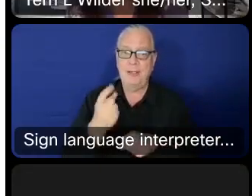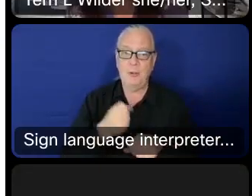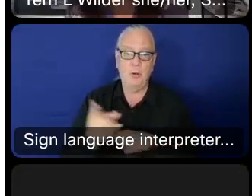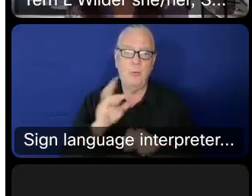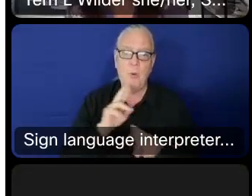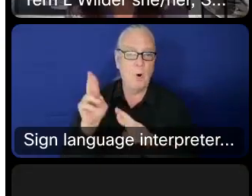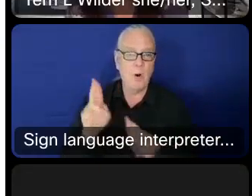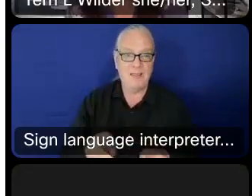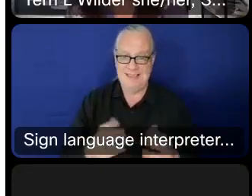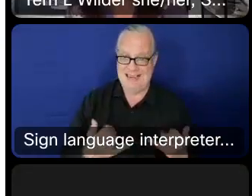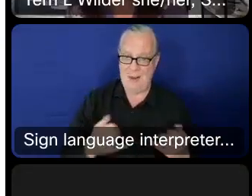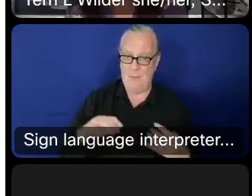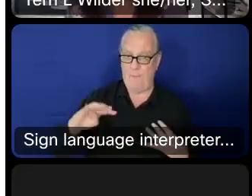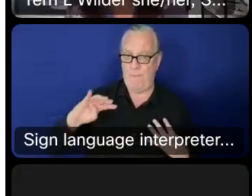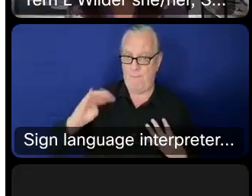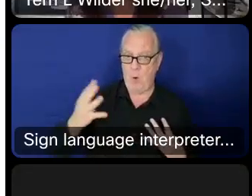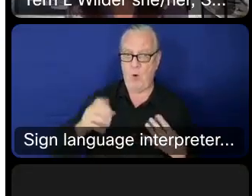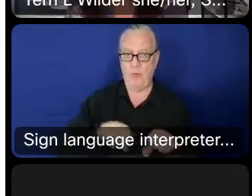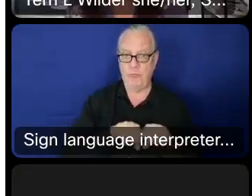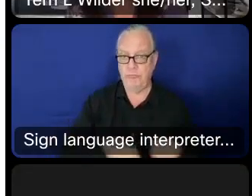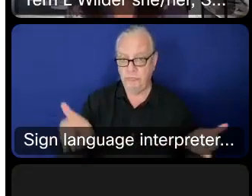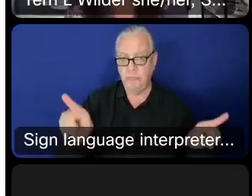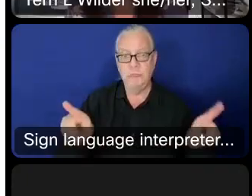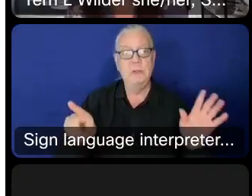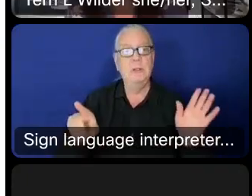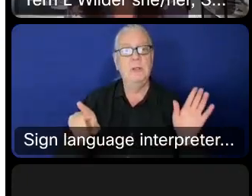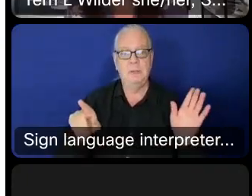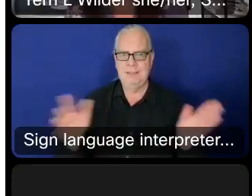their fourth report out that I encourage you to check out. The